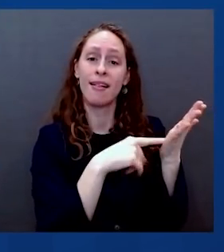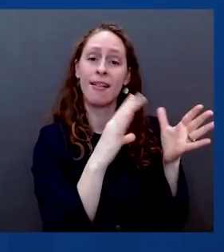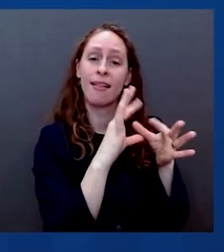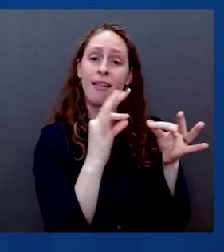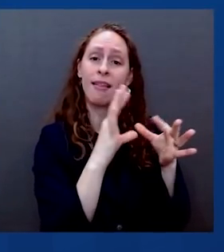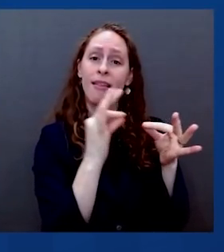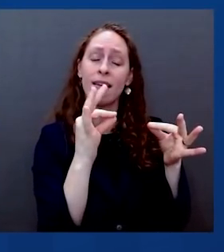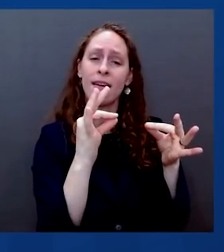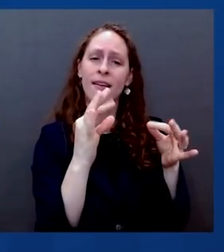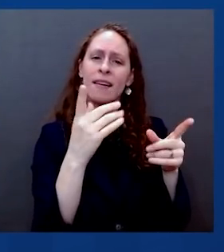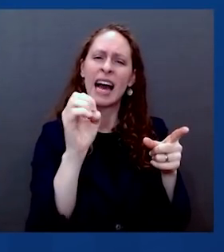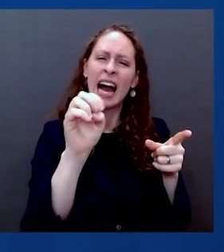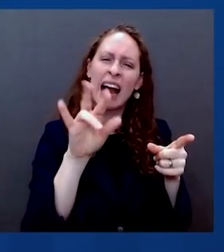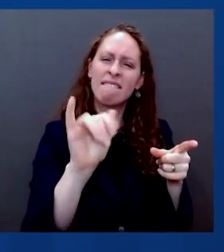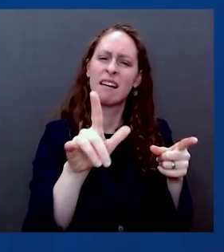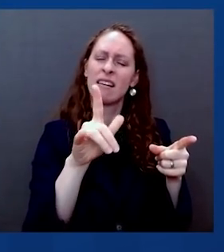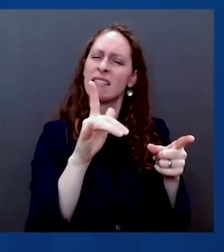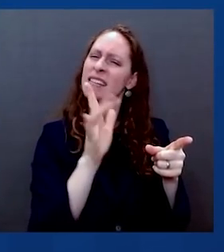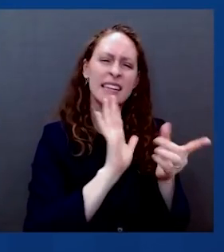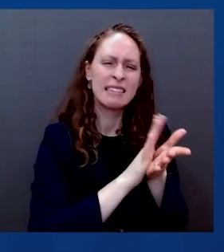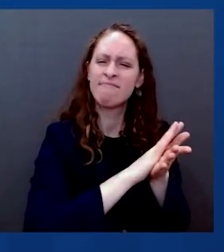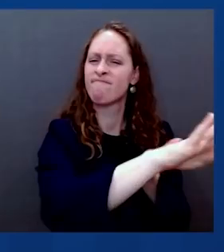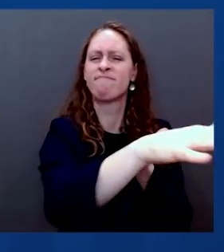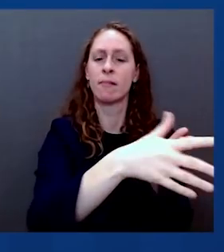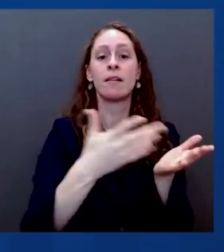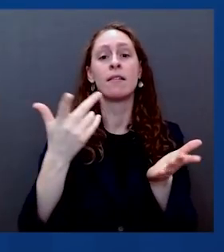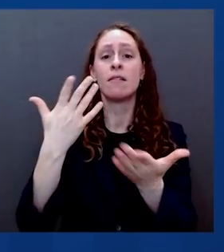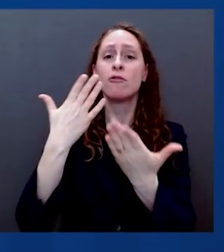Last week, [Vice] President Harris and I stood